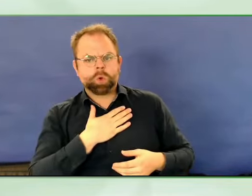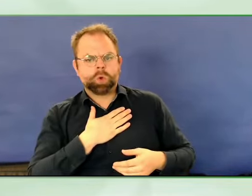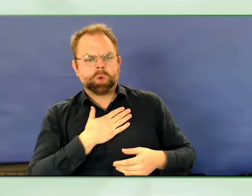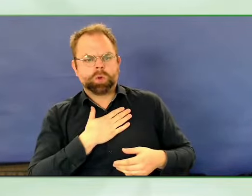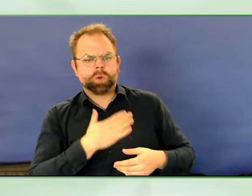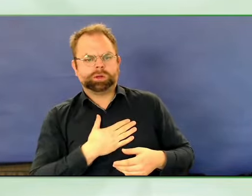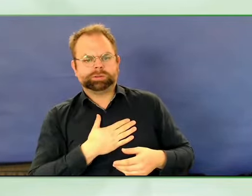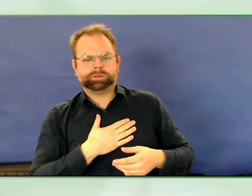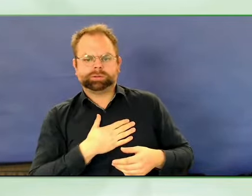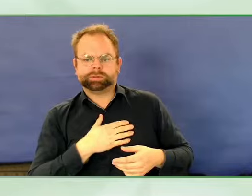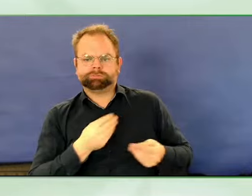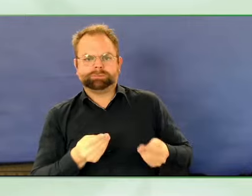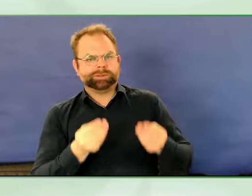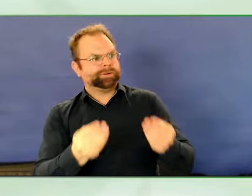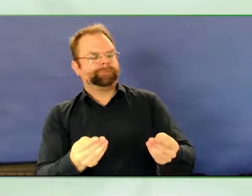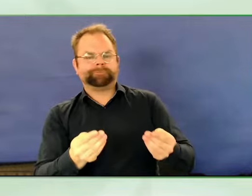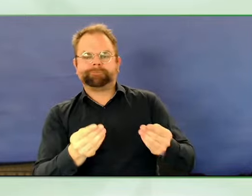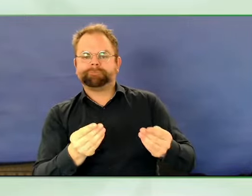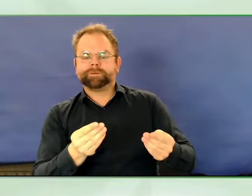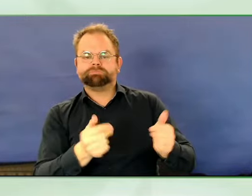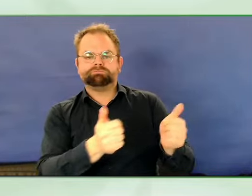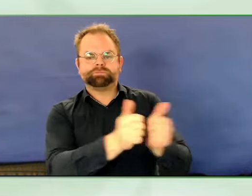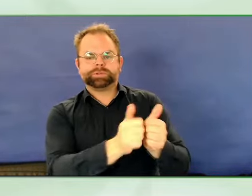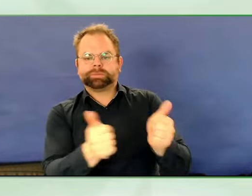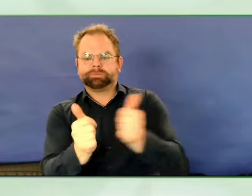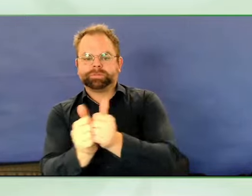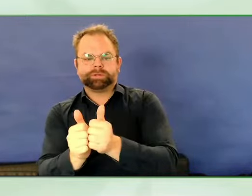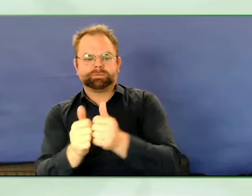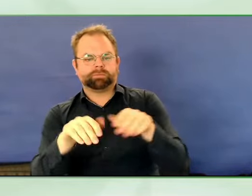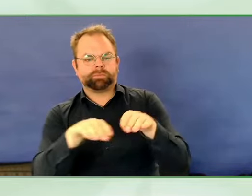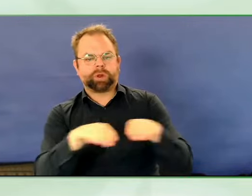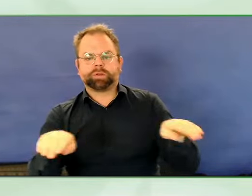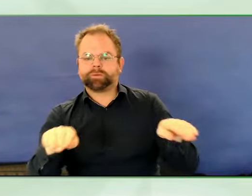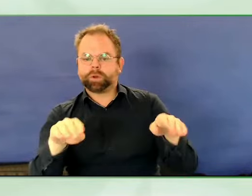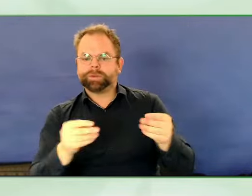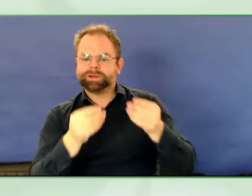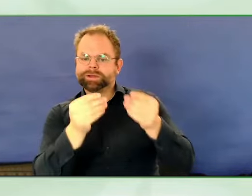inclusive, more sustainable, and more circular.